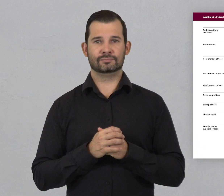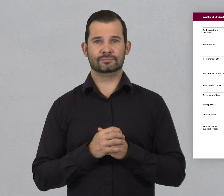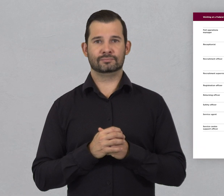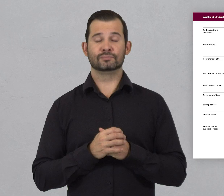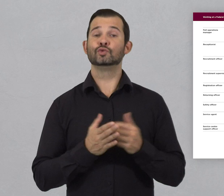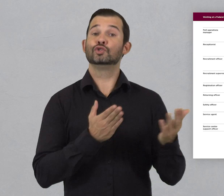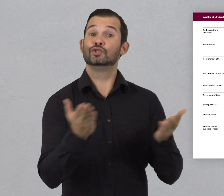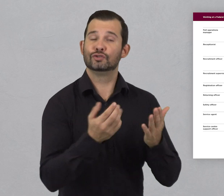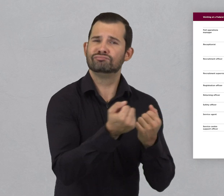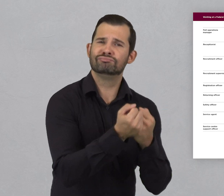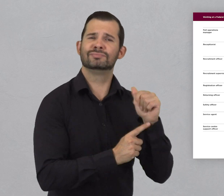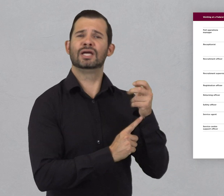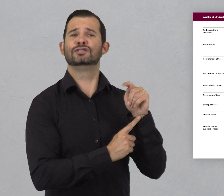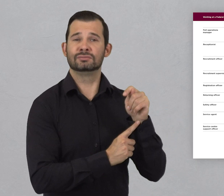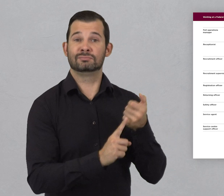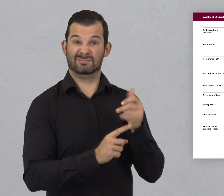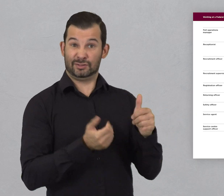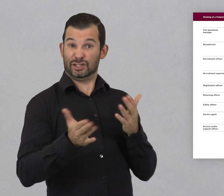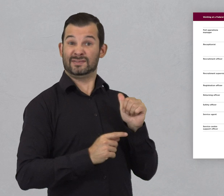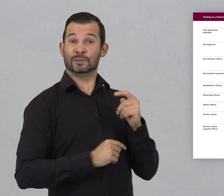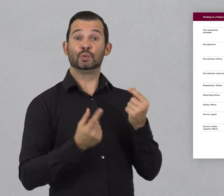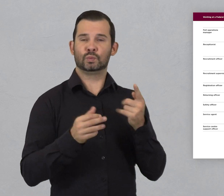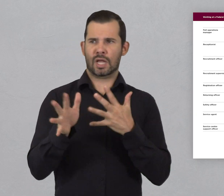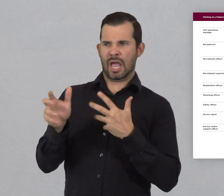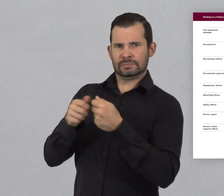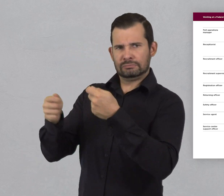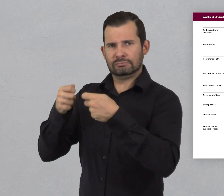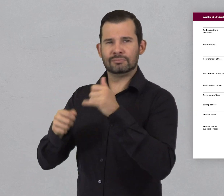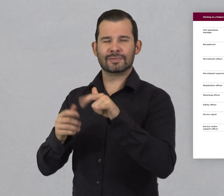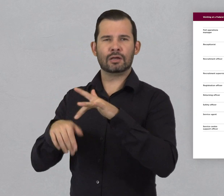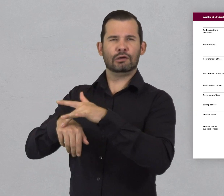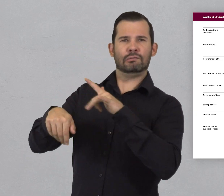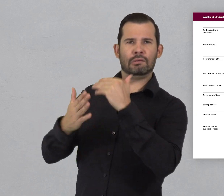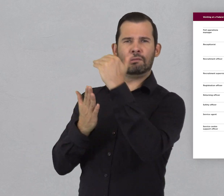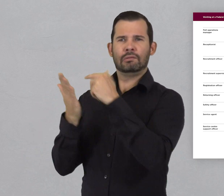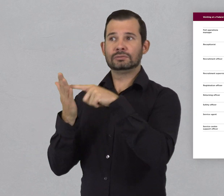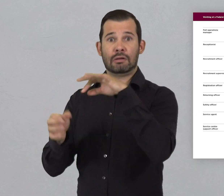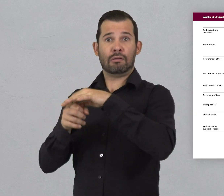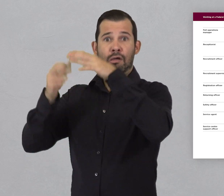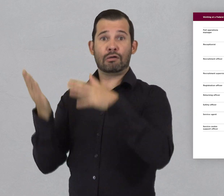Service agent: The service agent updates the preliminary lists of electors by